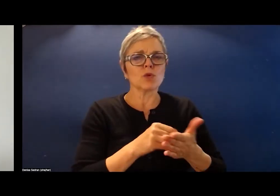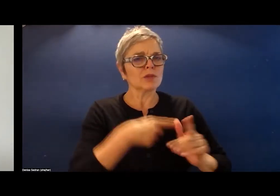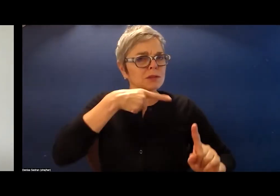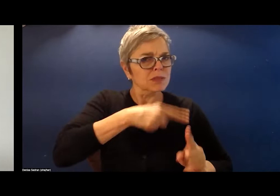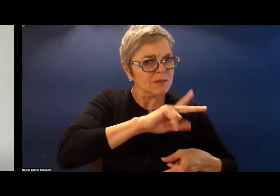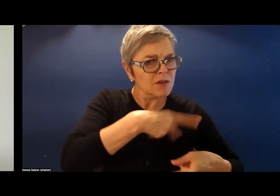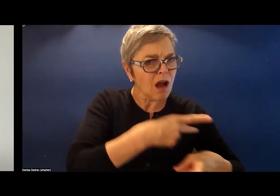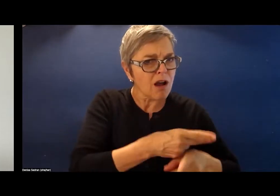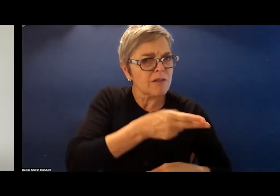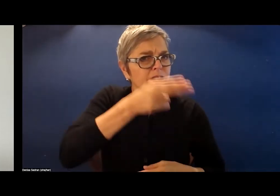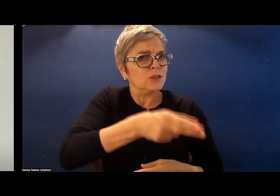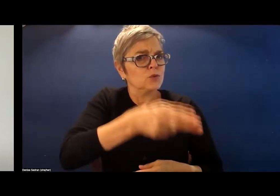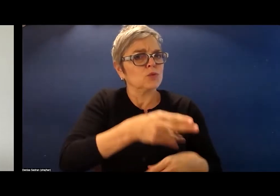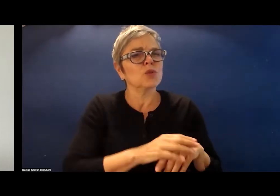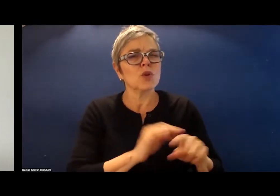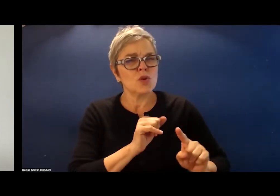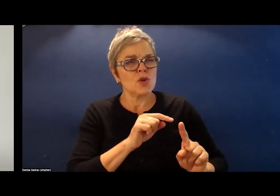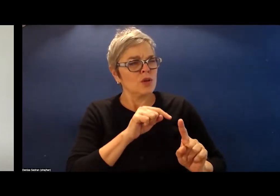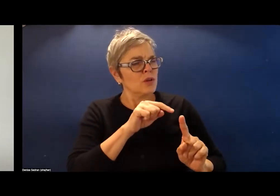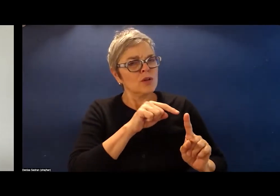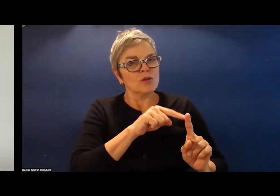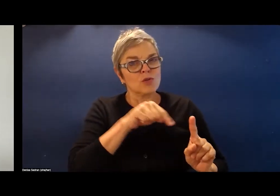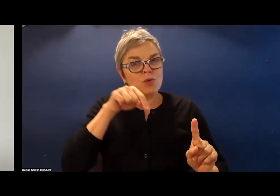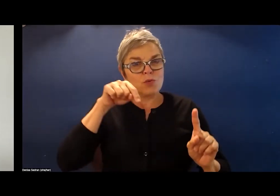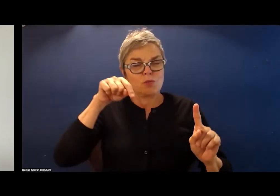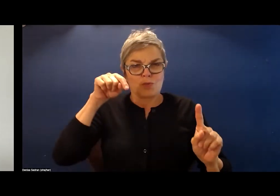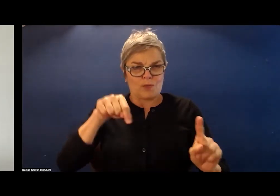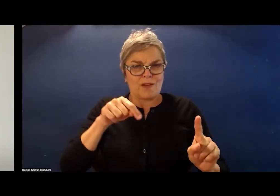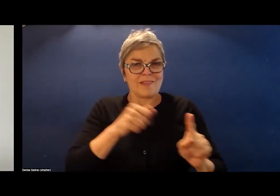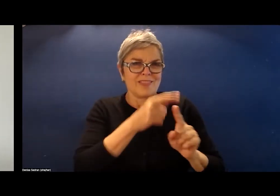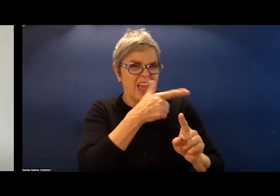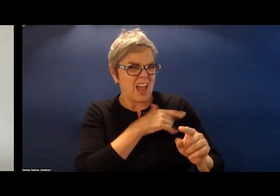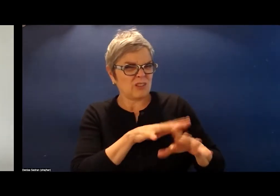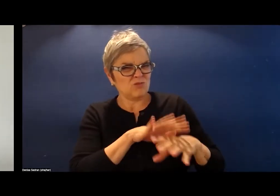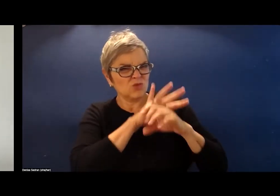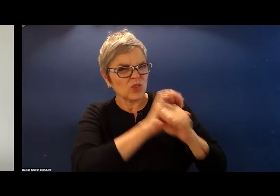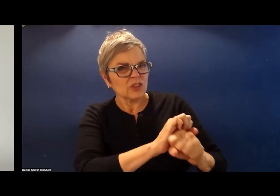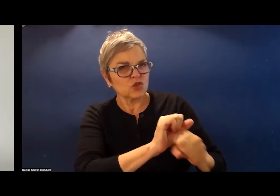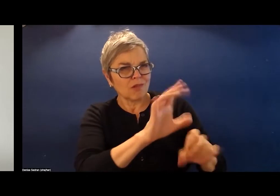And so there was a kind of organic way in which disrupting the traditional classroom space